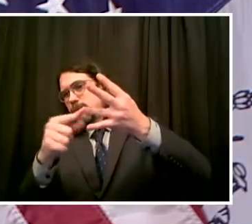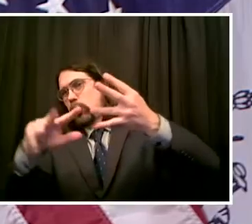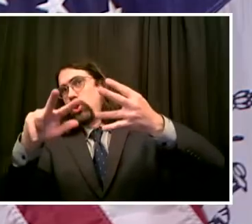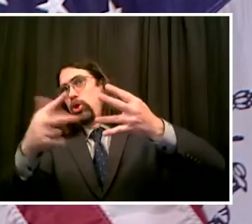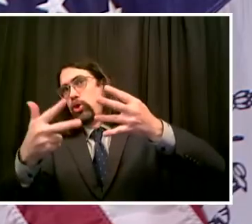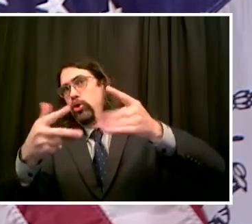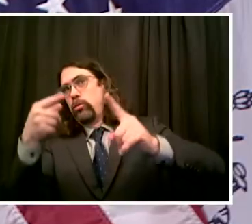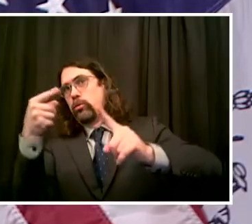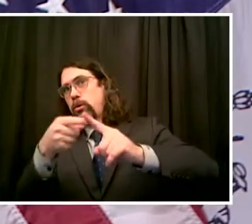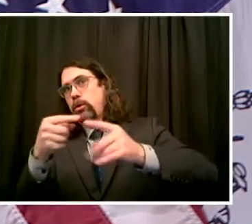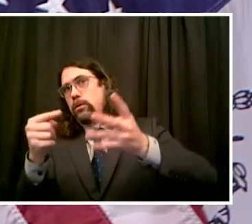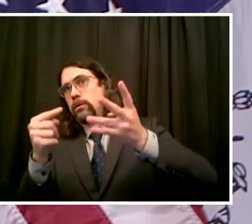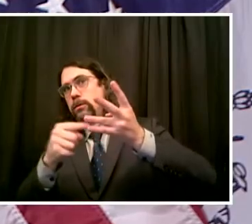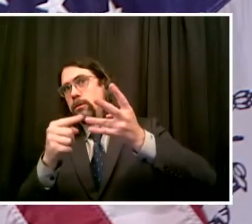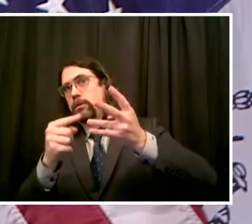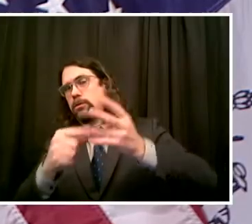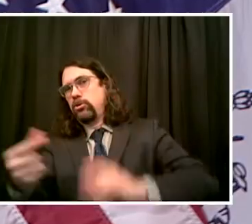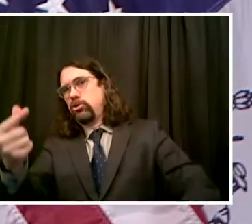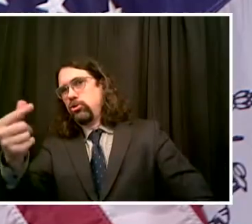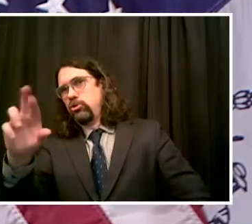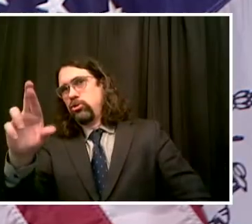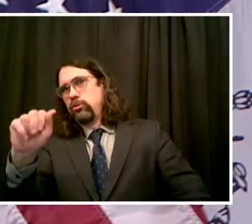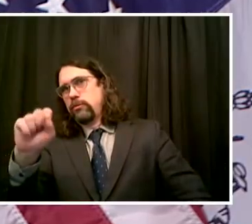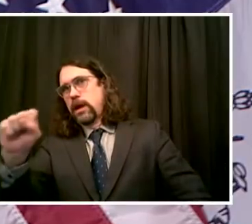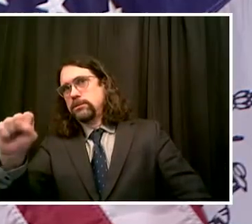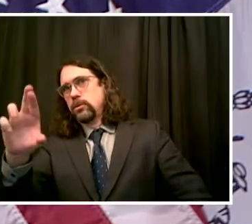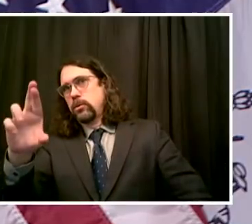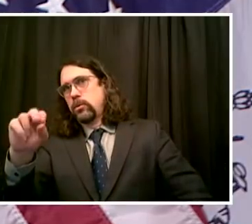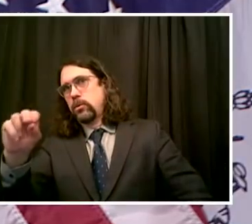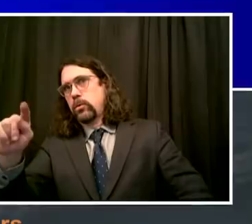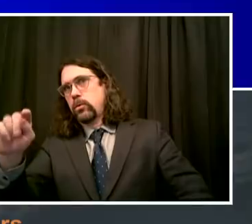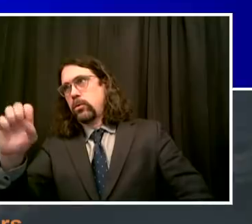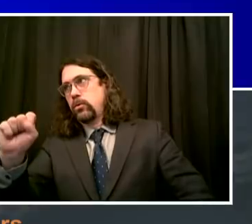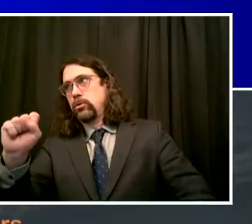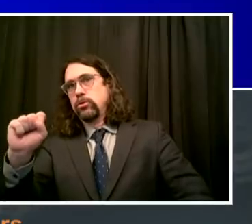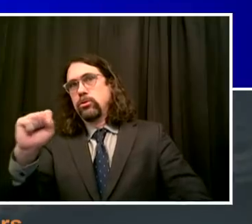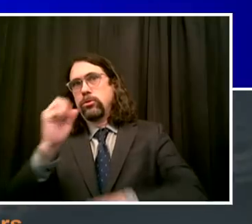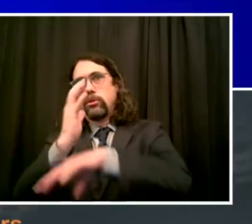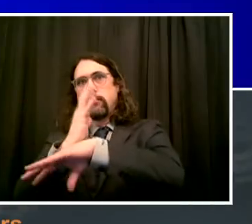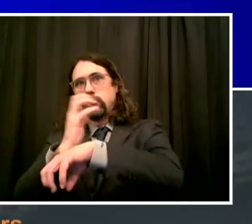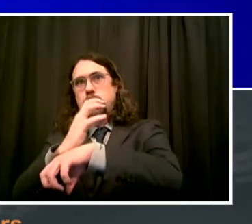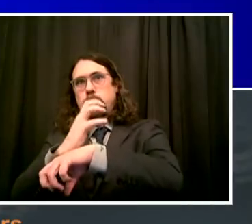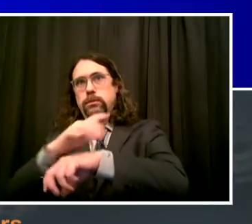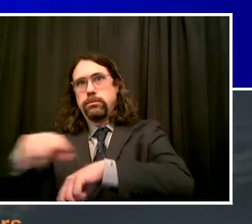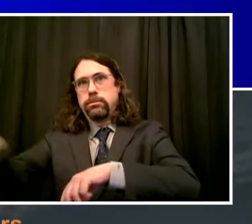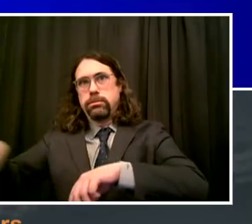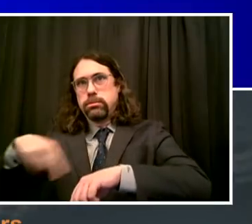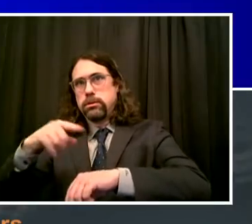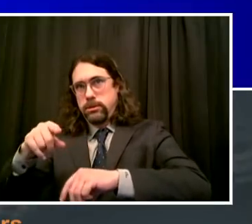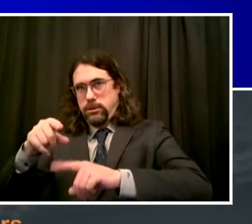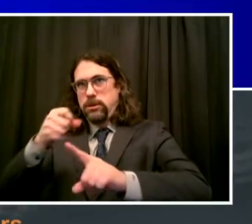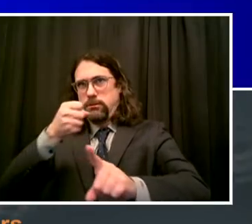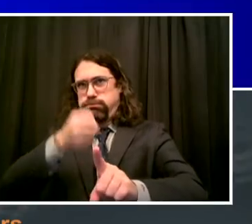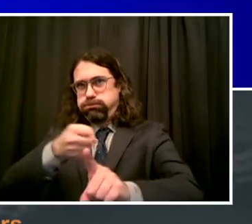I WANT TO DWELL ON THE THIRD PA TOAYD. WHICH IS THE GRASS ROOTS REACH OF THESE COMMUNITY-BASED HEALTH CARE PROVIDERS.